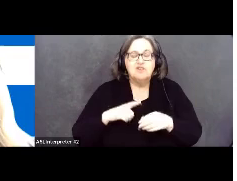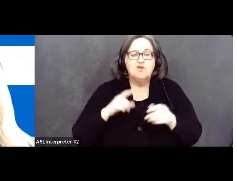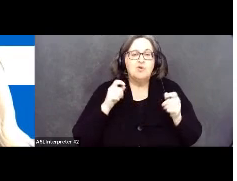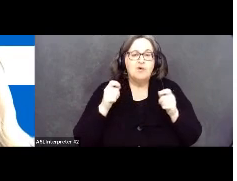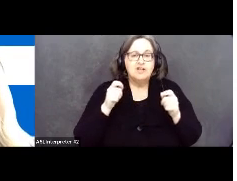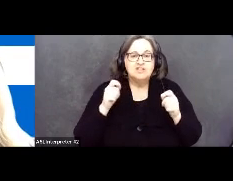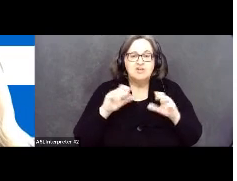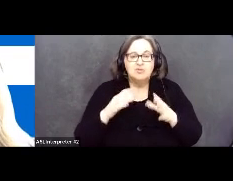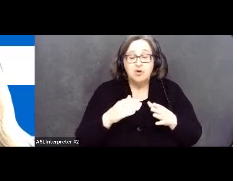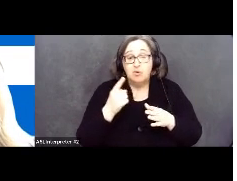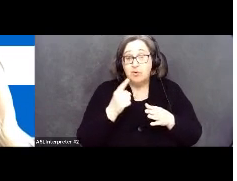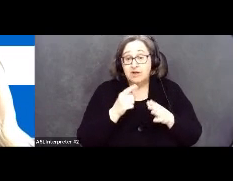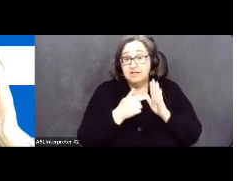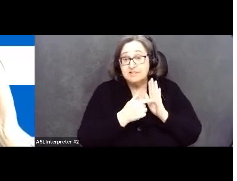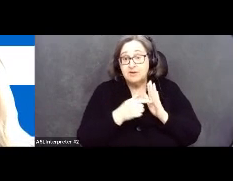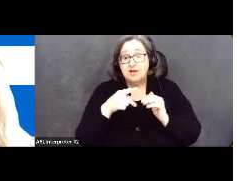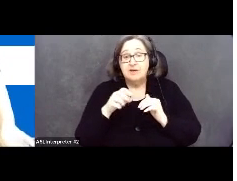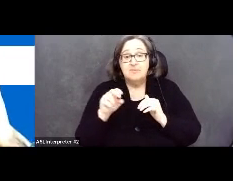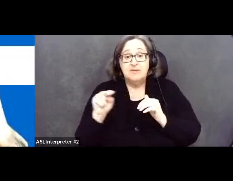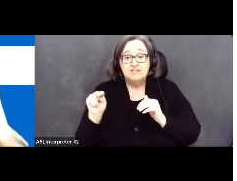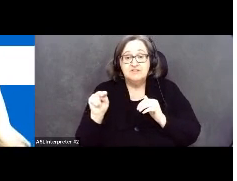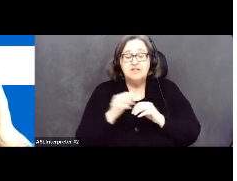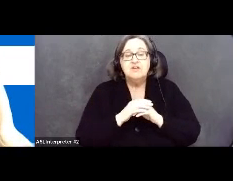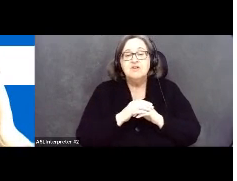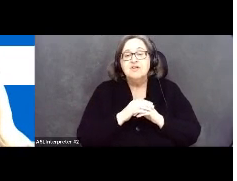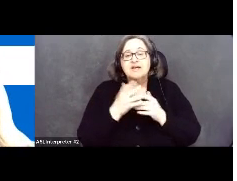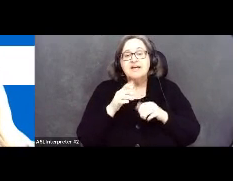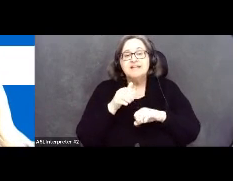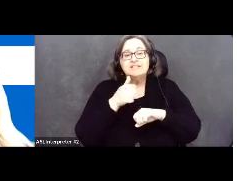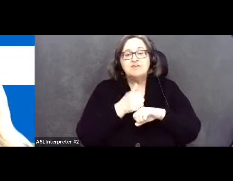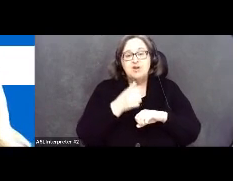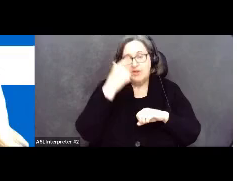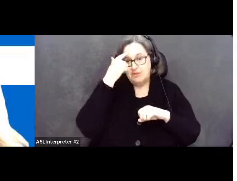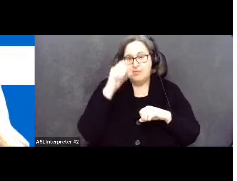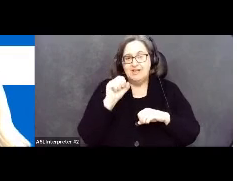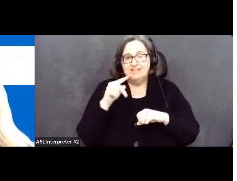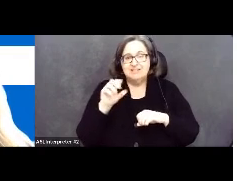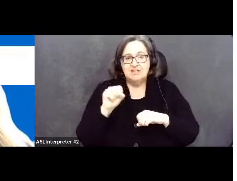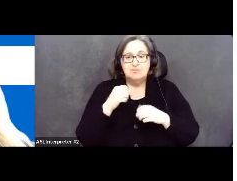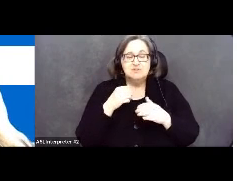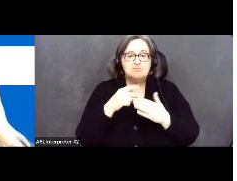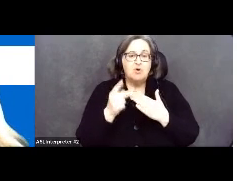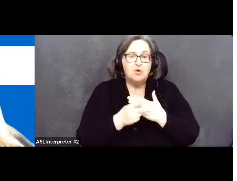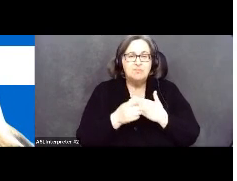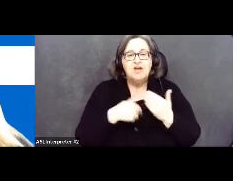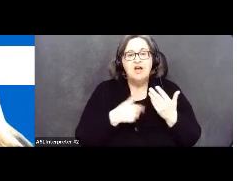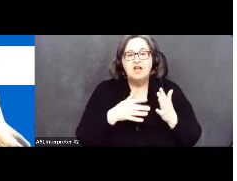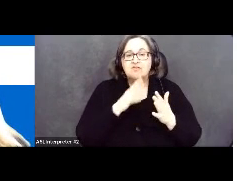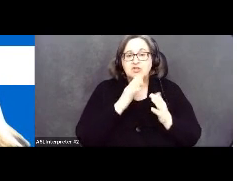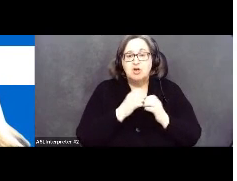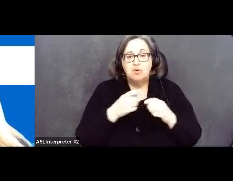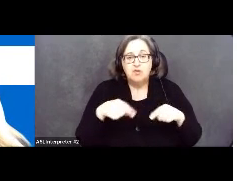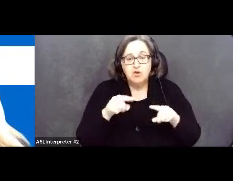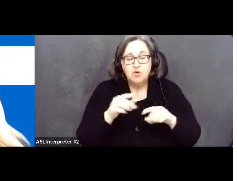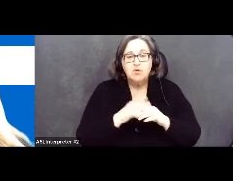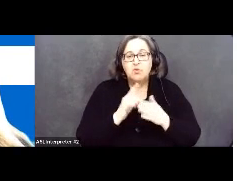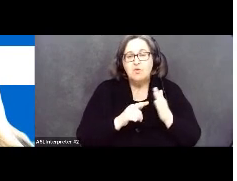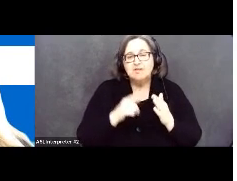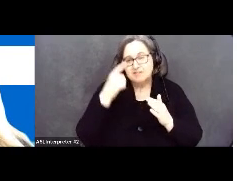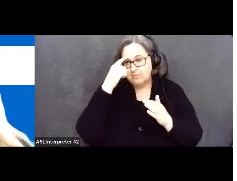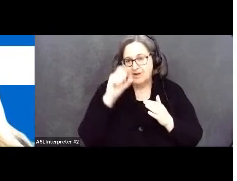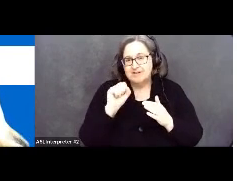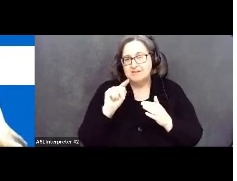One example is Pennsylvania. I talked to about what the BrainSTEPS program was.